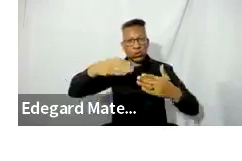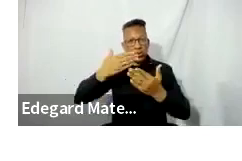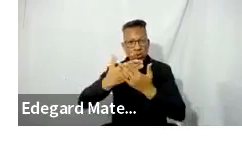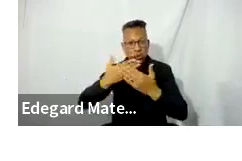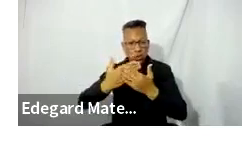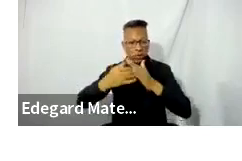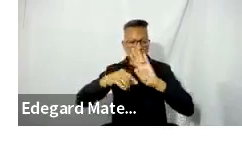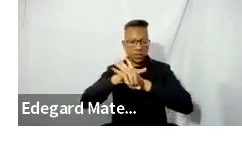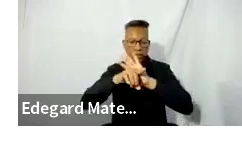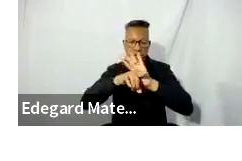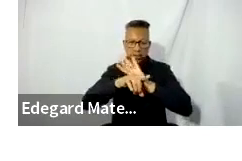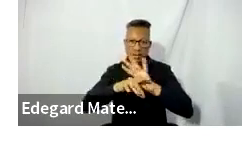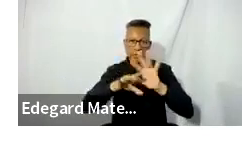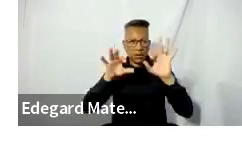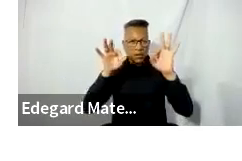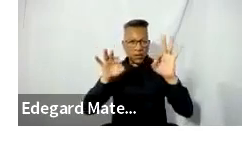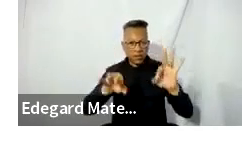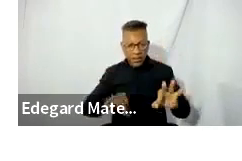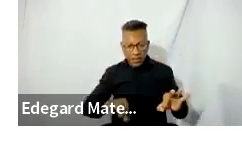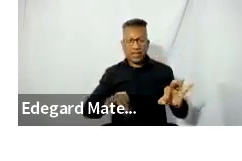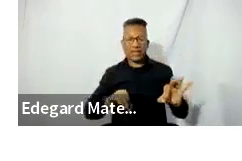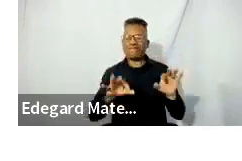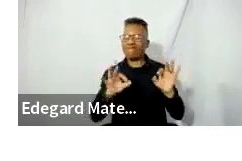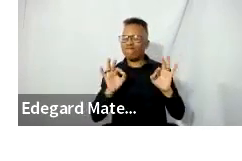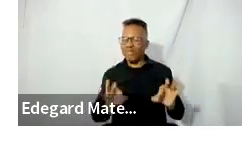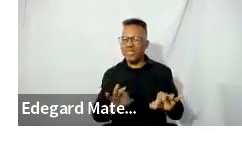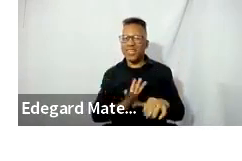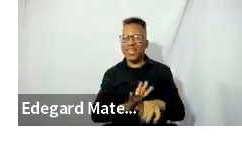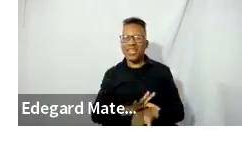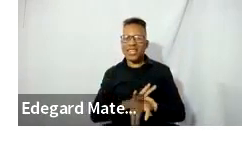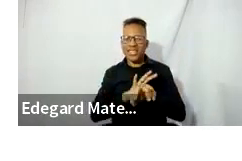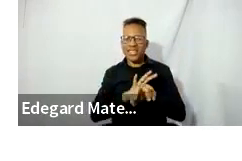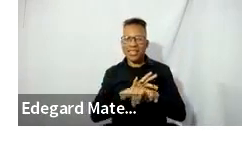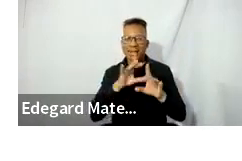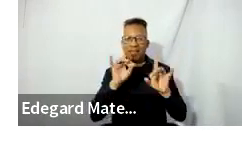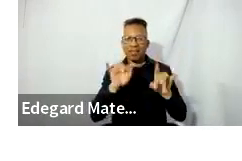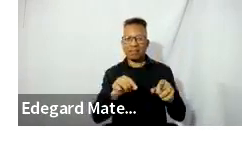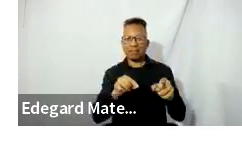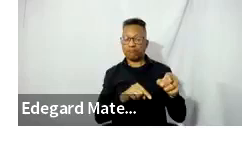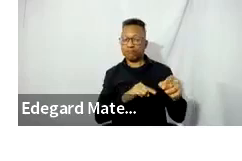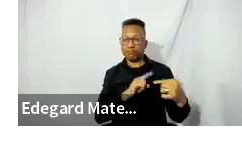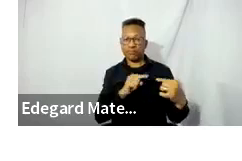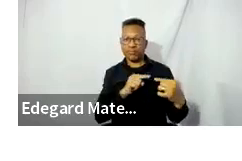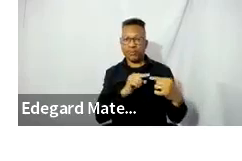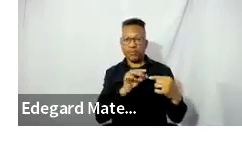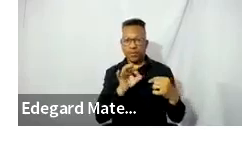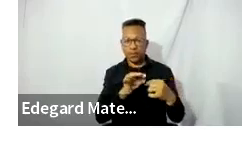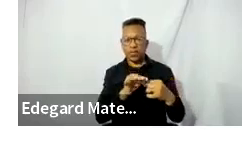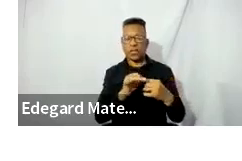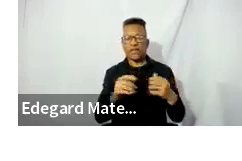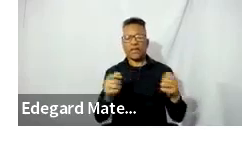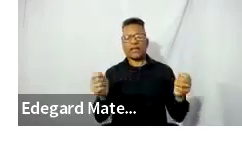the use of this sign How so? while in the he he says, the sign